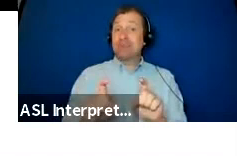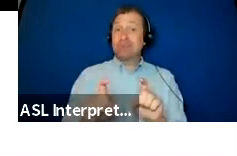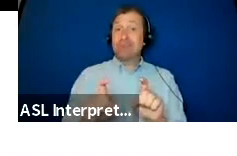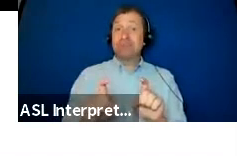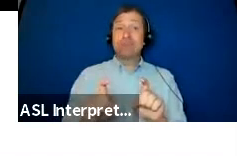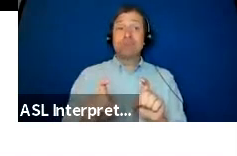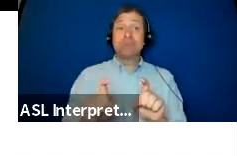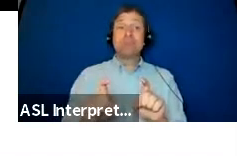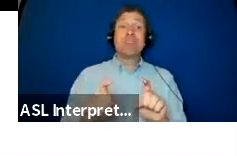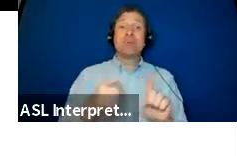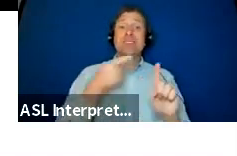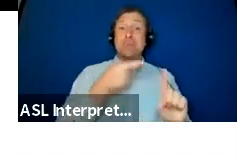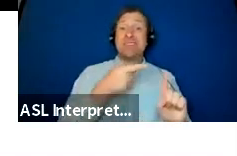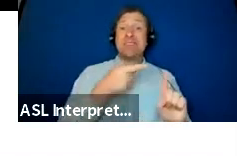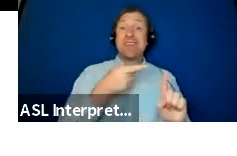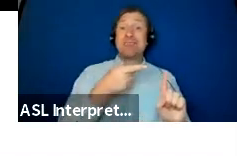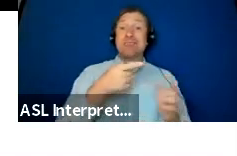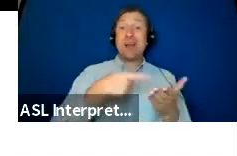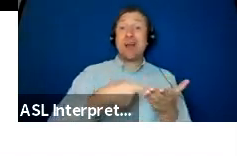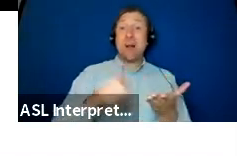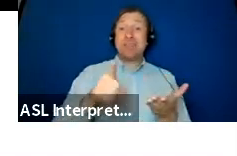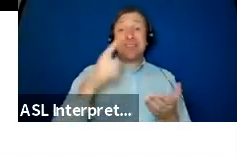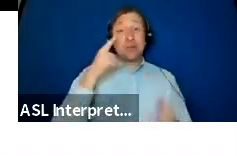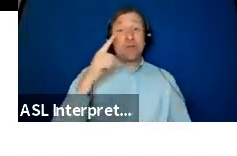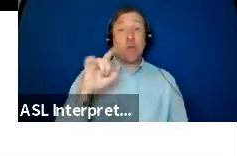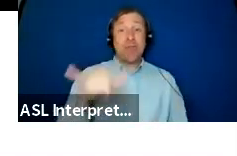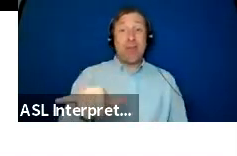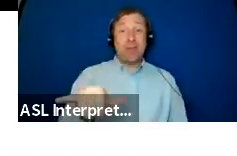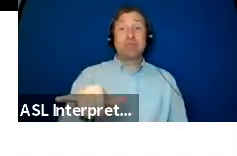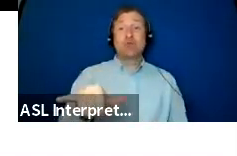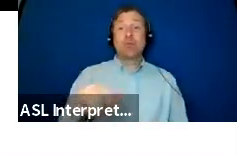specific compensation provided for that. So let's talk about that for a minute.